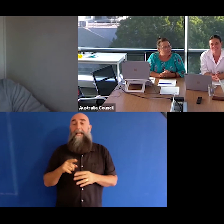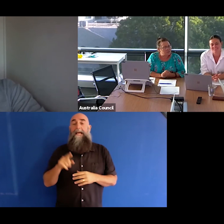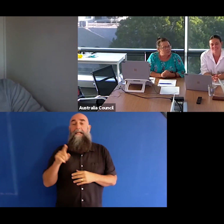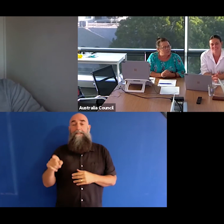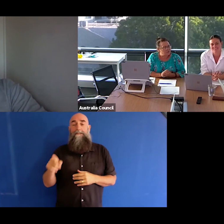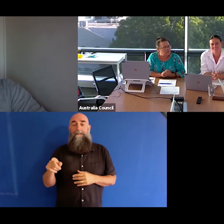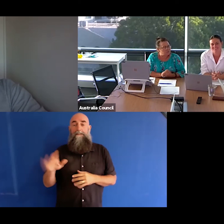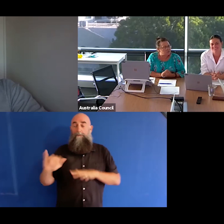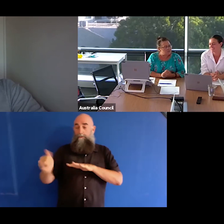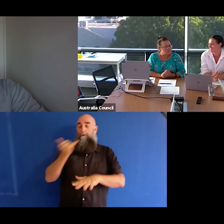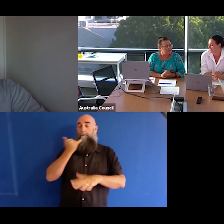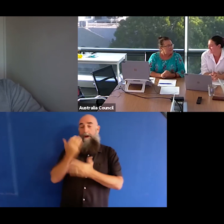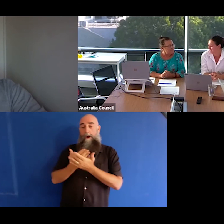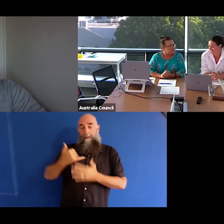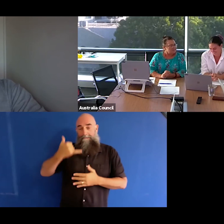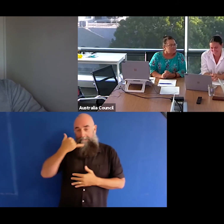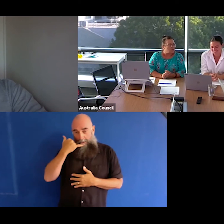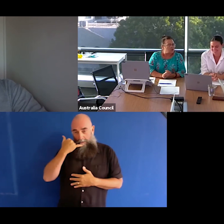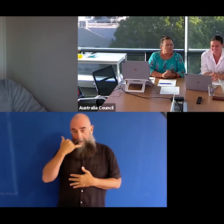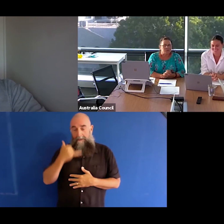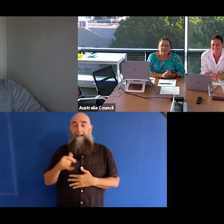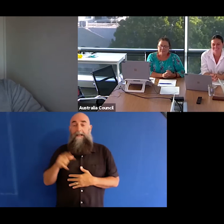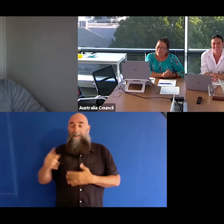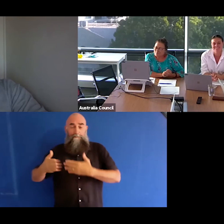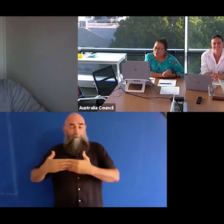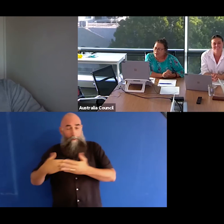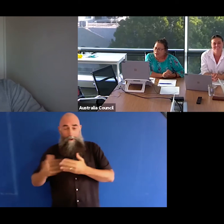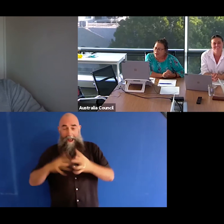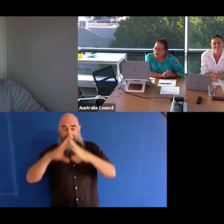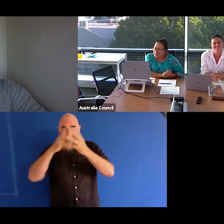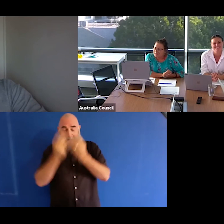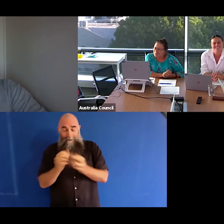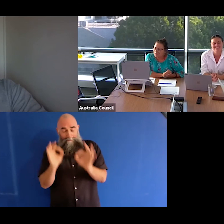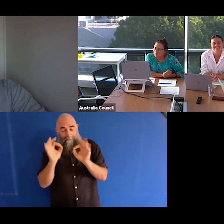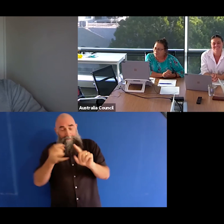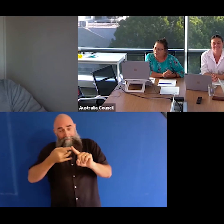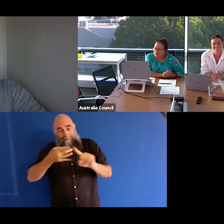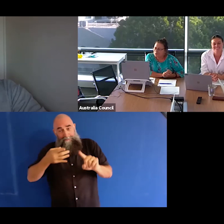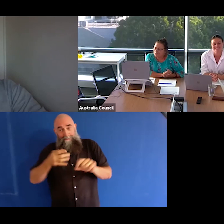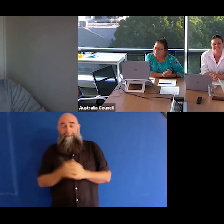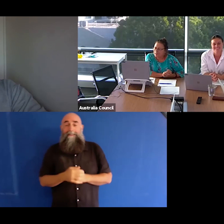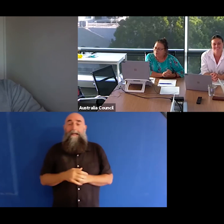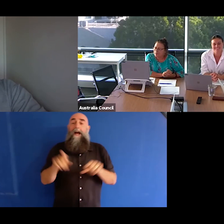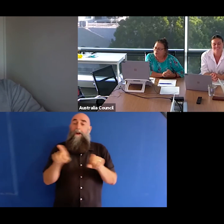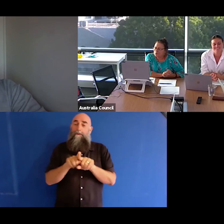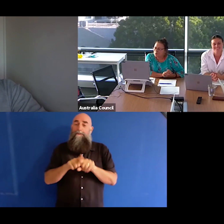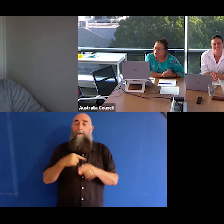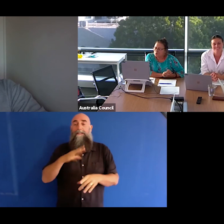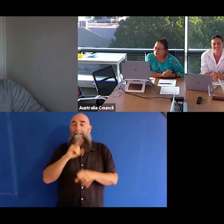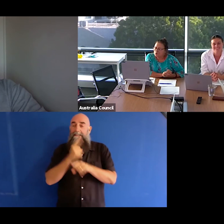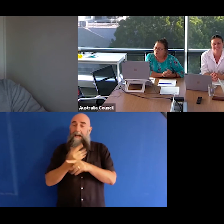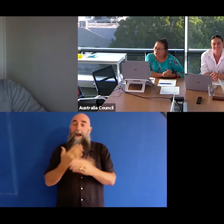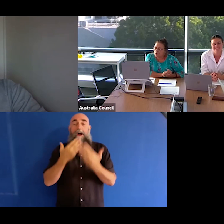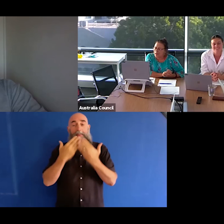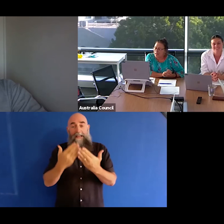the telephone and she's got it all together. And I'd really like to say "thank you" to Chevoy and